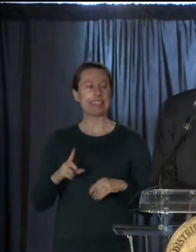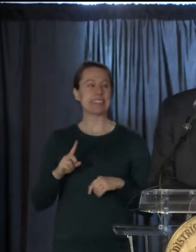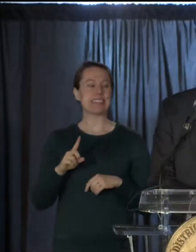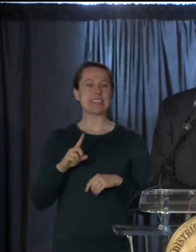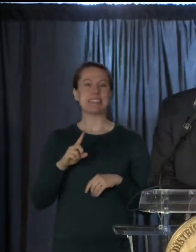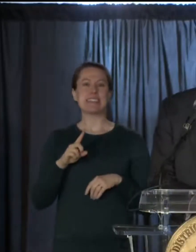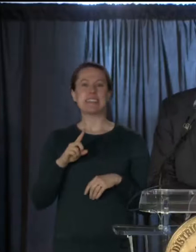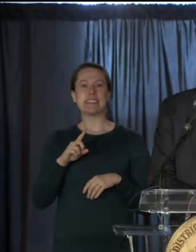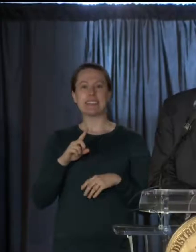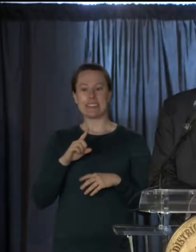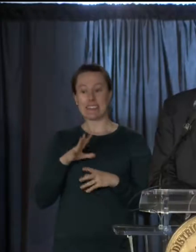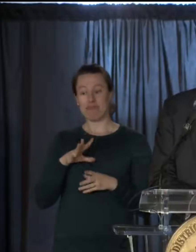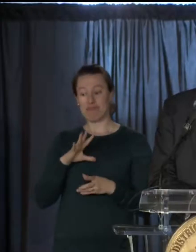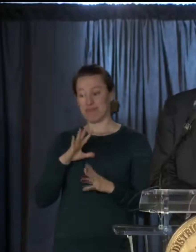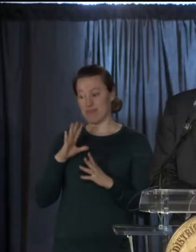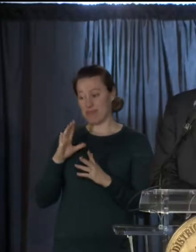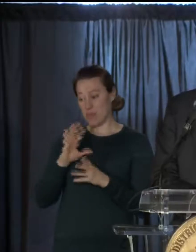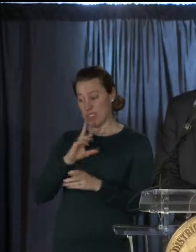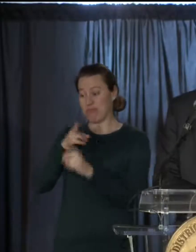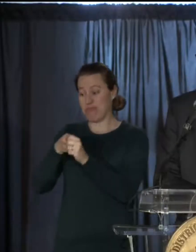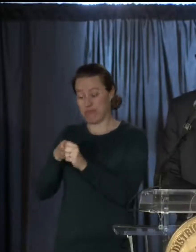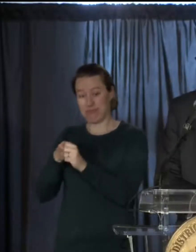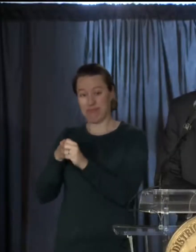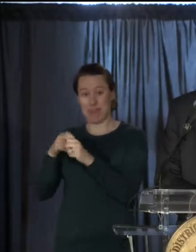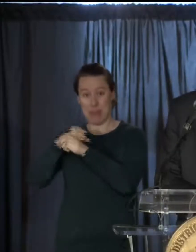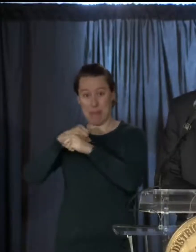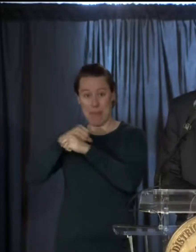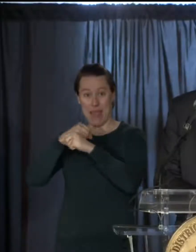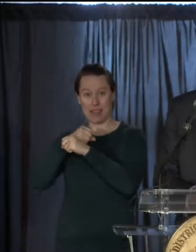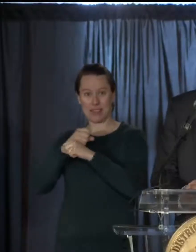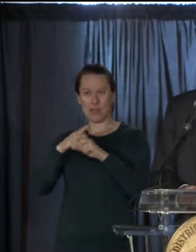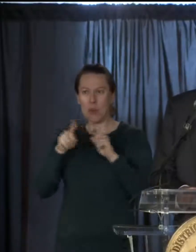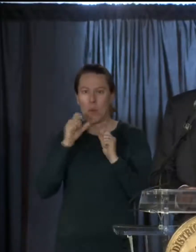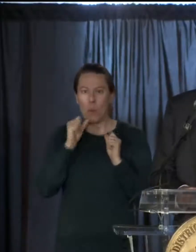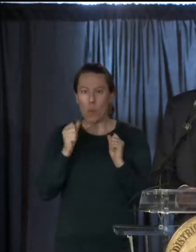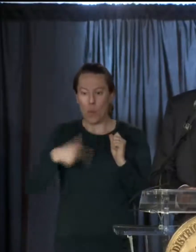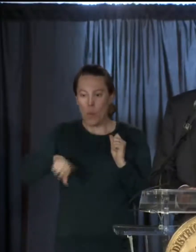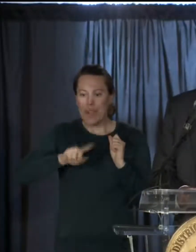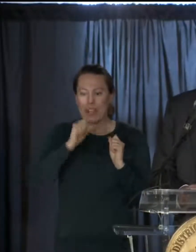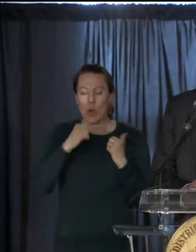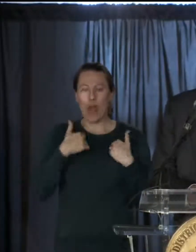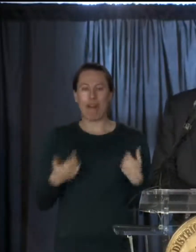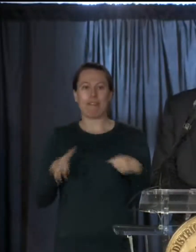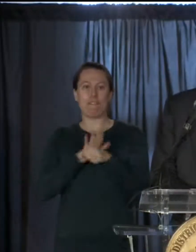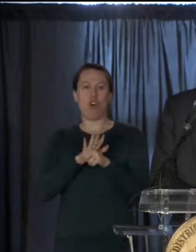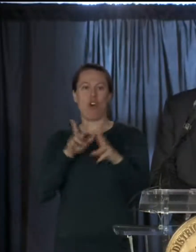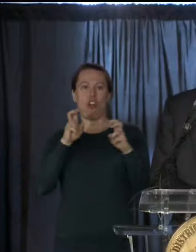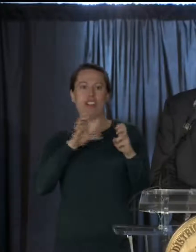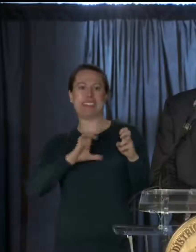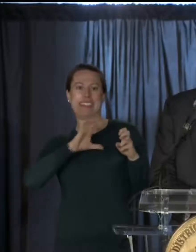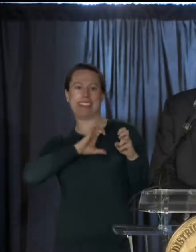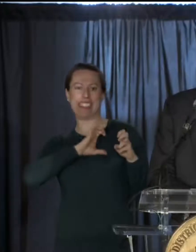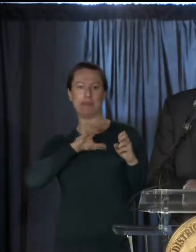UNITED STATES OF AMERICA, AND YET WE DO NOT HAVE THE FULL CITIZENSHIP THAT THE CITIZENS OF THE STATES HAVE.